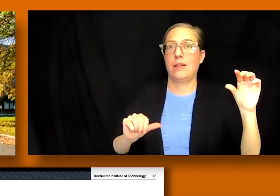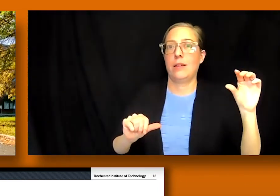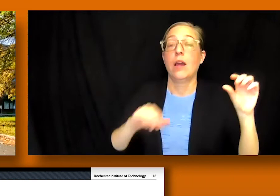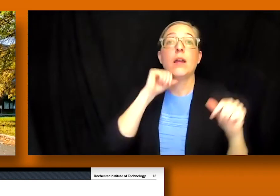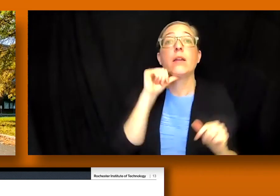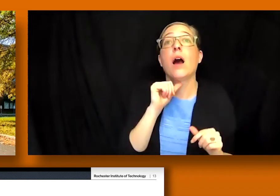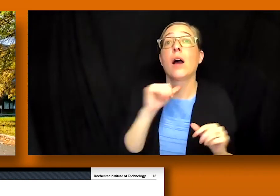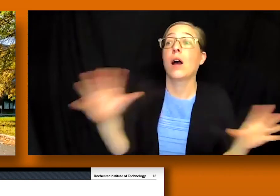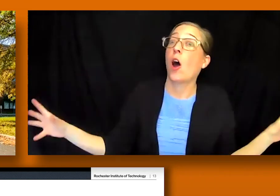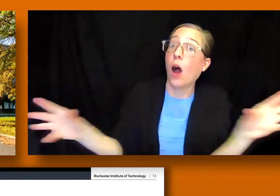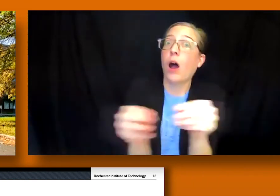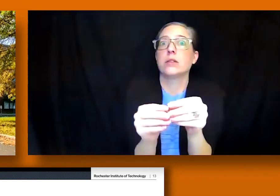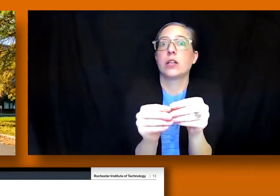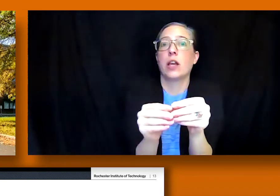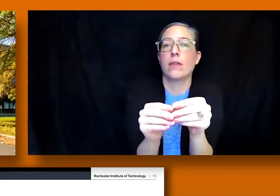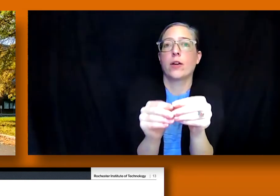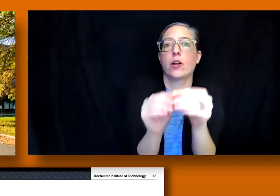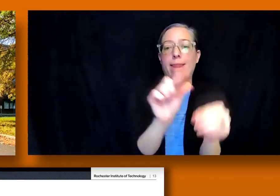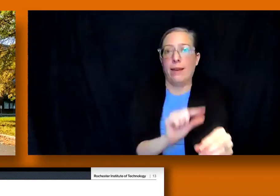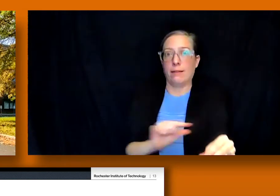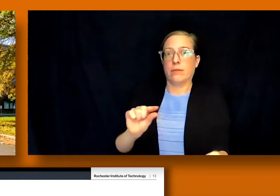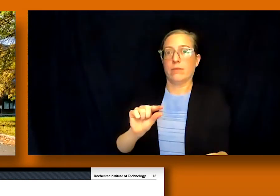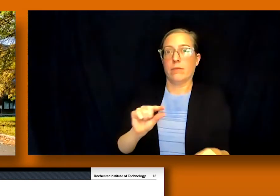I just want to make that clear.